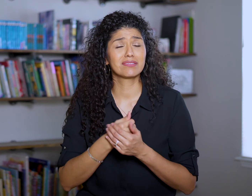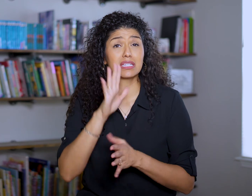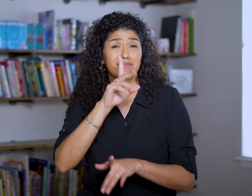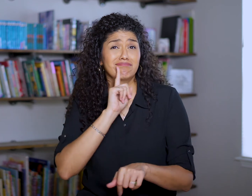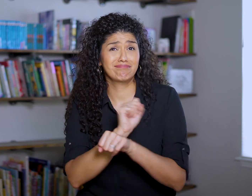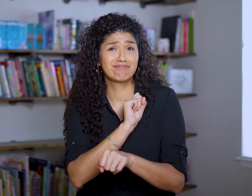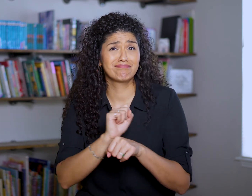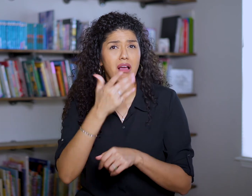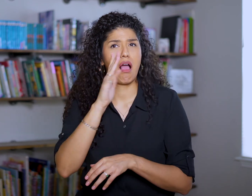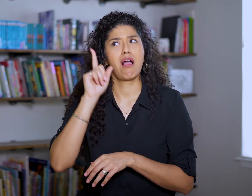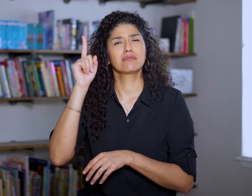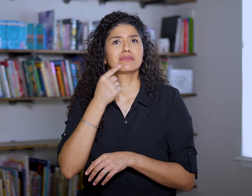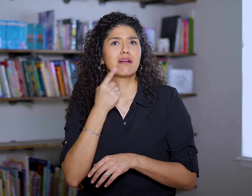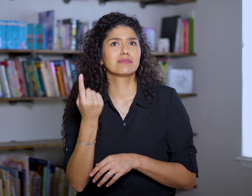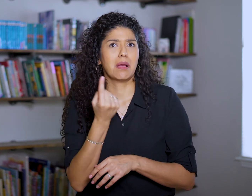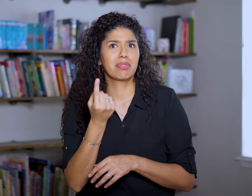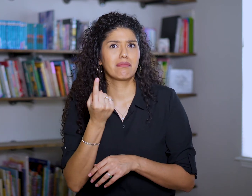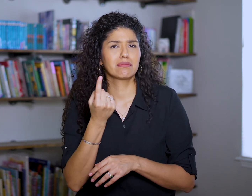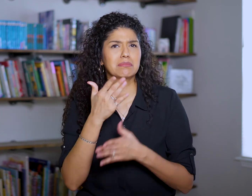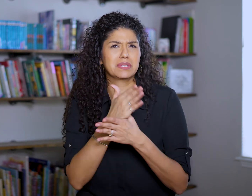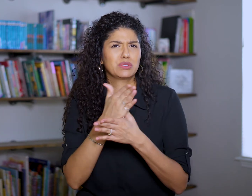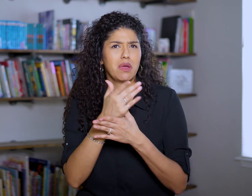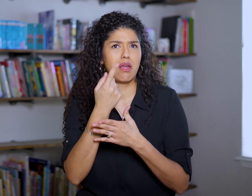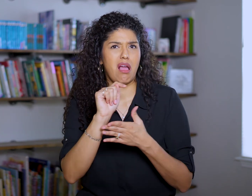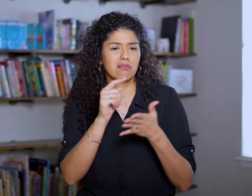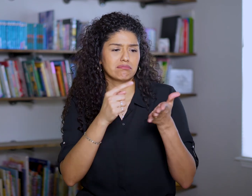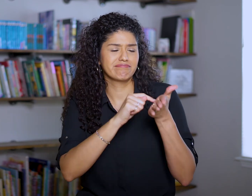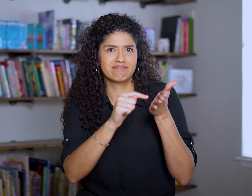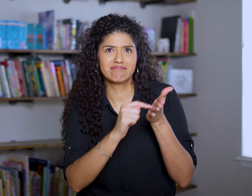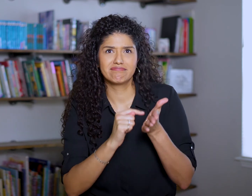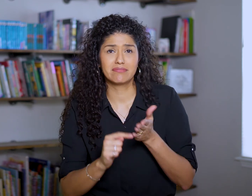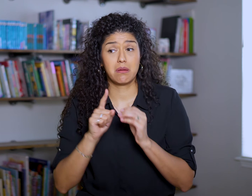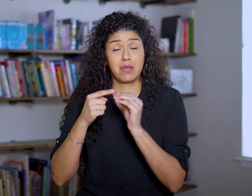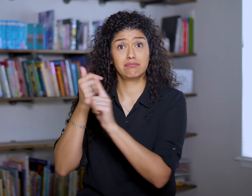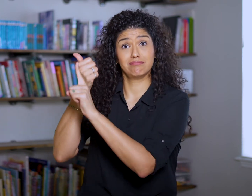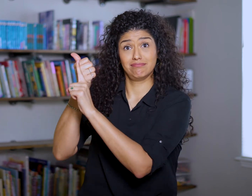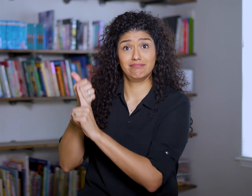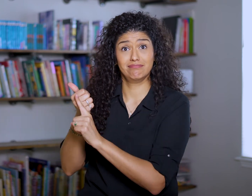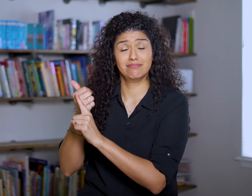In fact, God says something along these very lines about Himself: